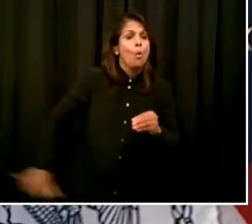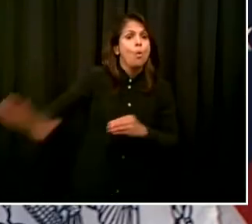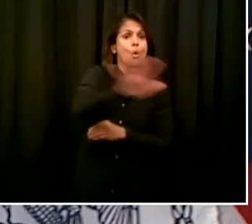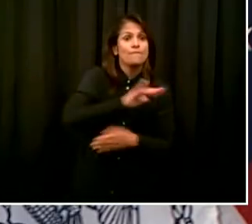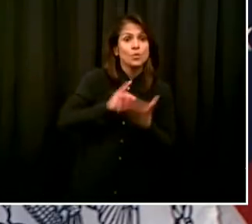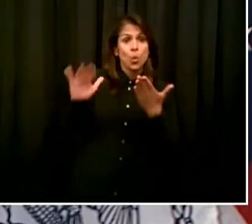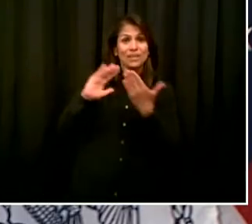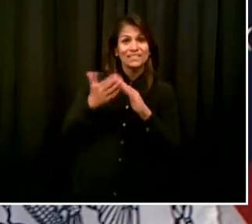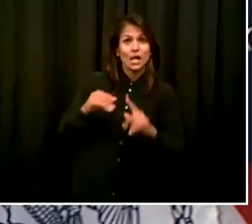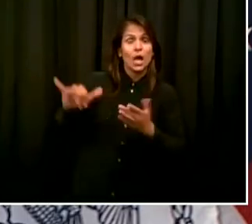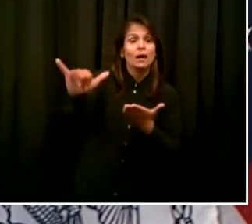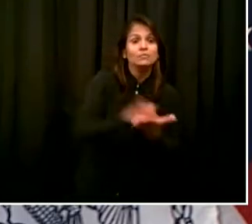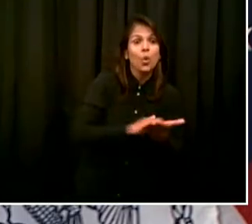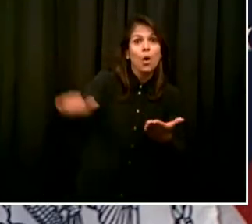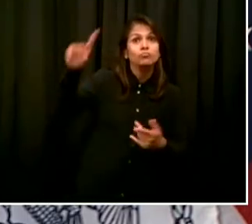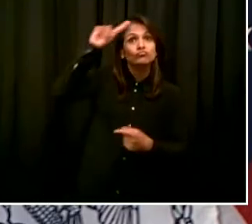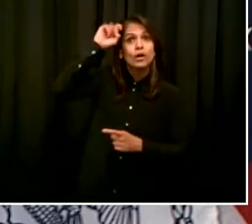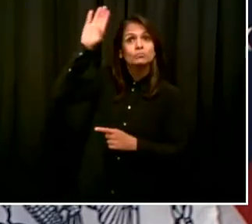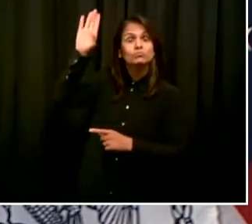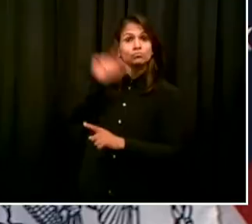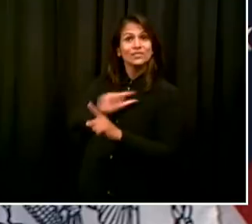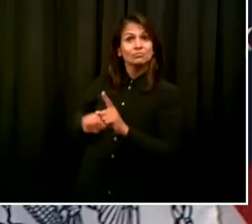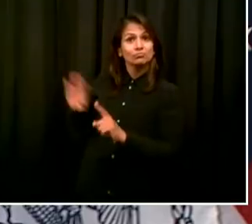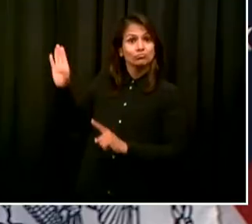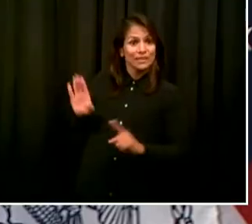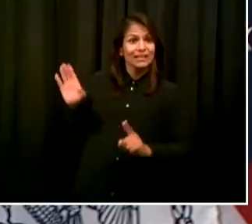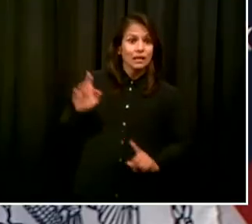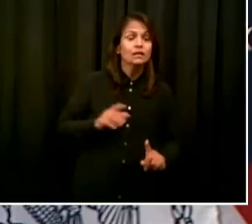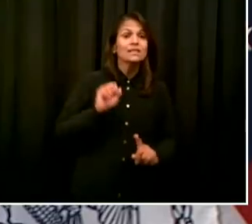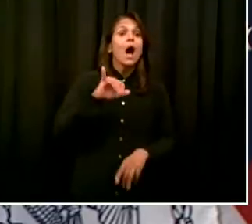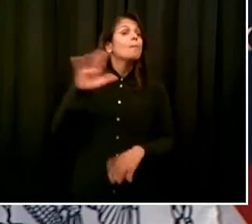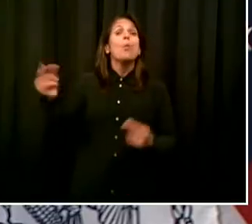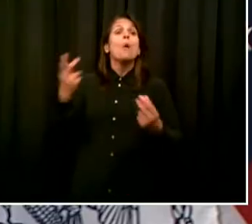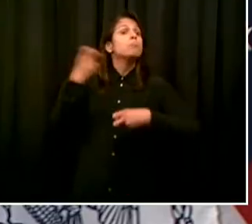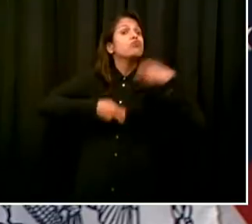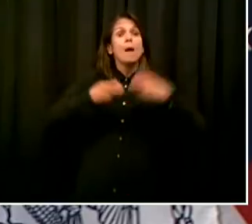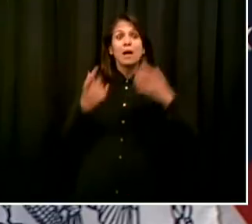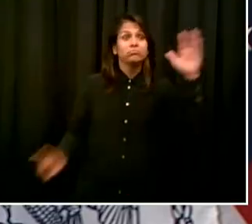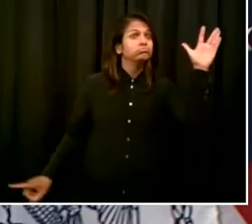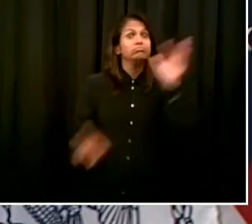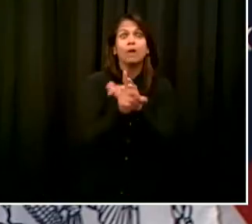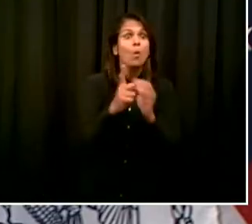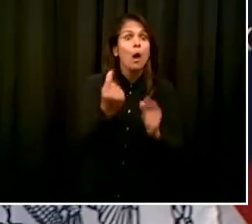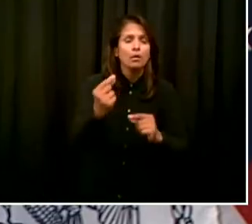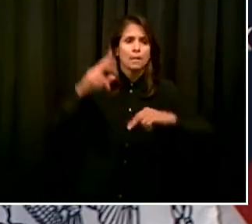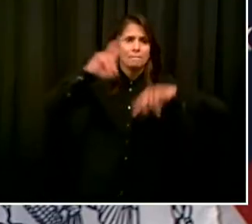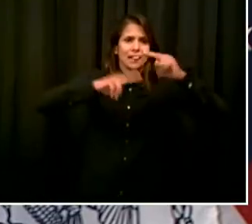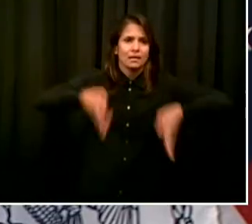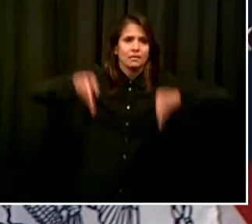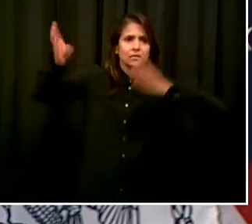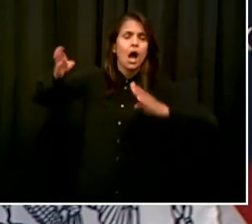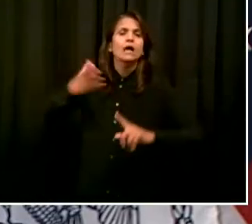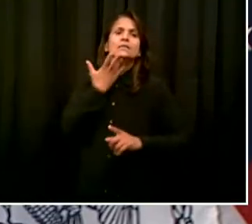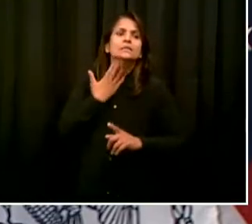HOUSING. I WILL JUST SAY WE DESPERATELY NEED AFFORDABLE HOUSG ININTH IS CITY.